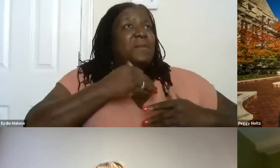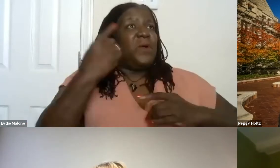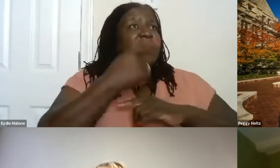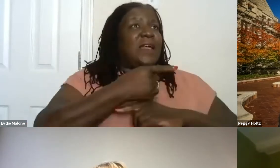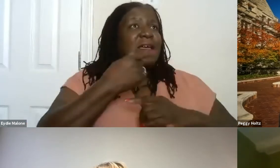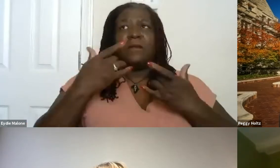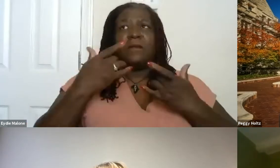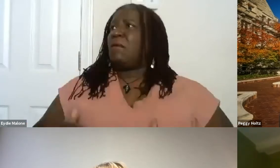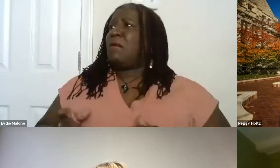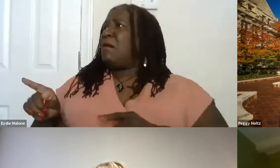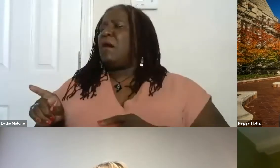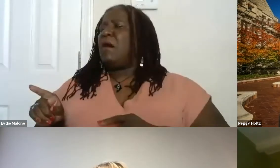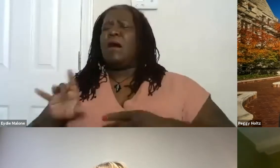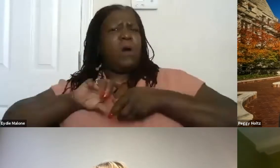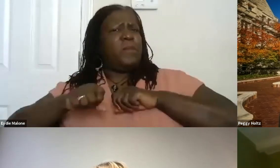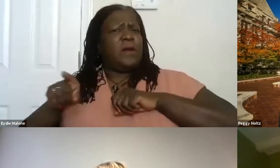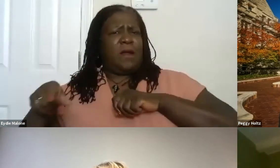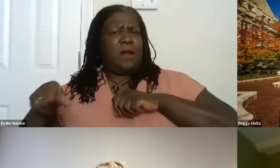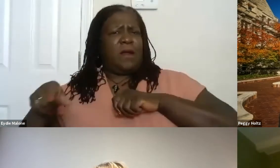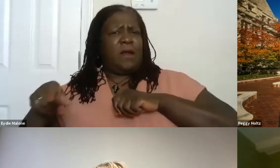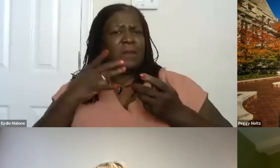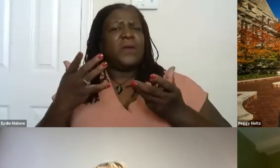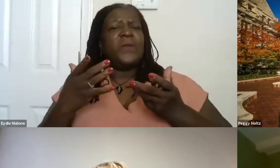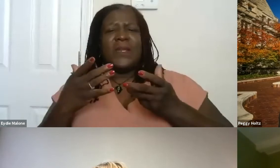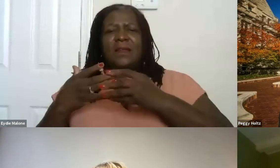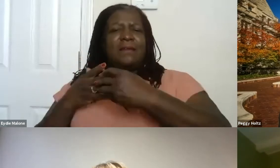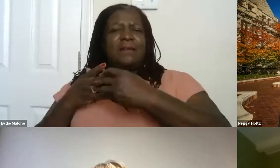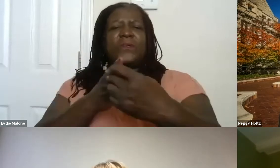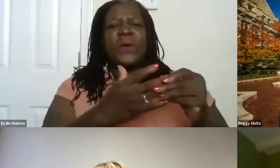our heart. It was a sign we needed to take another direction.